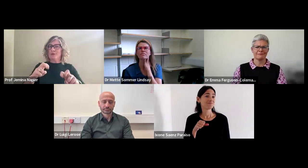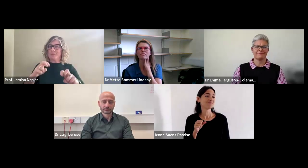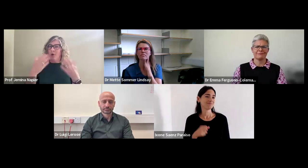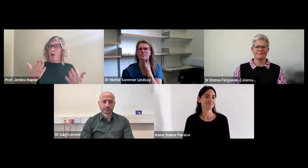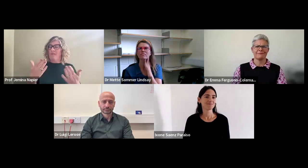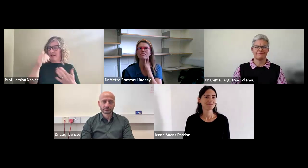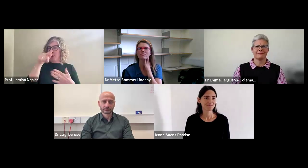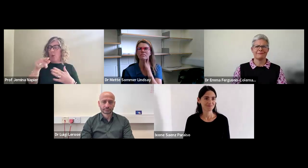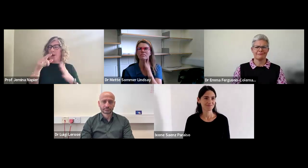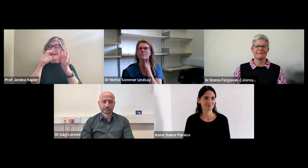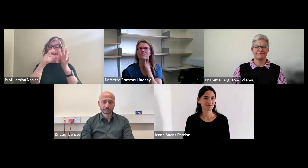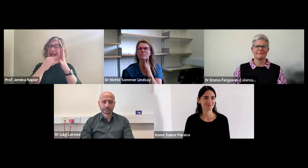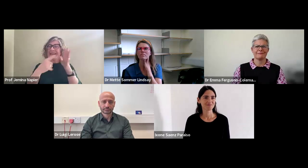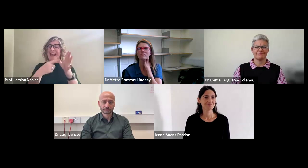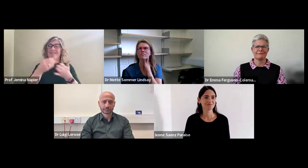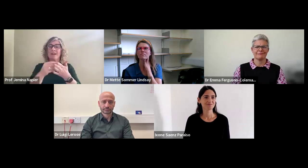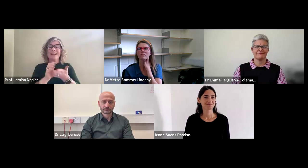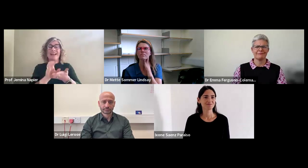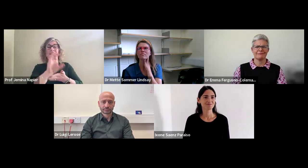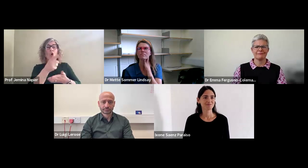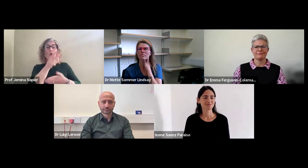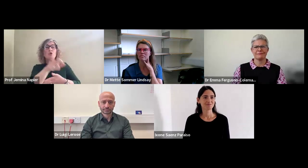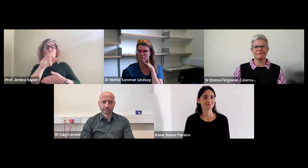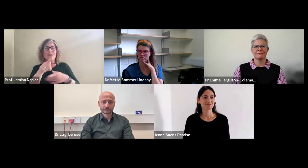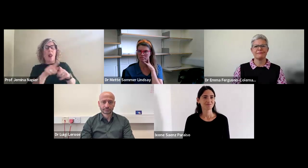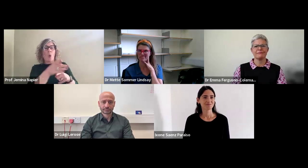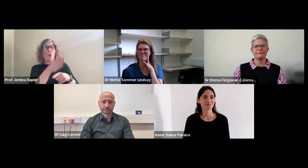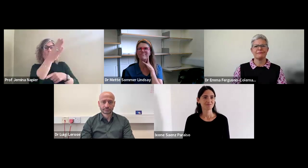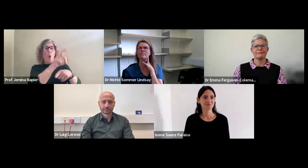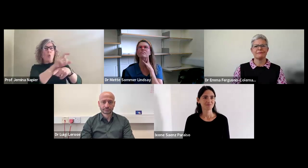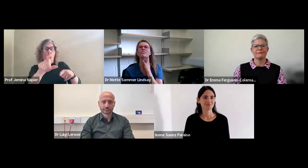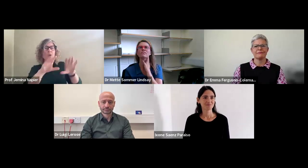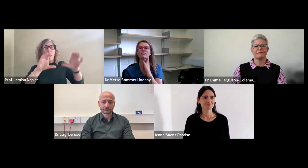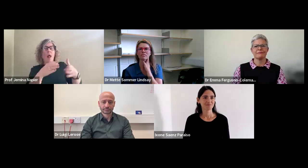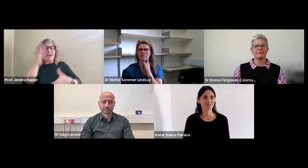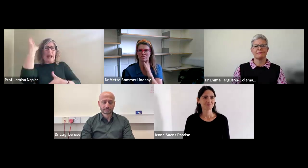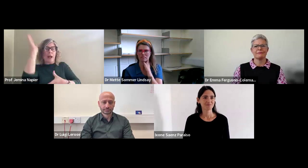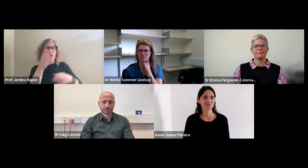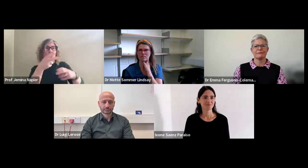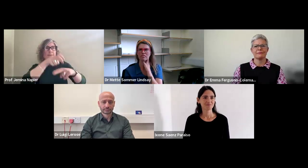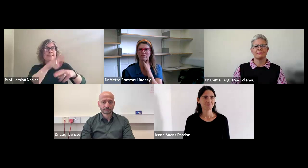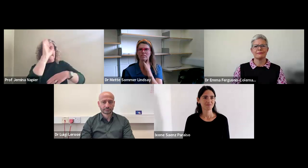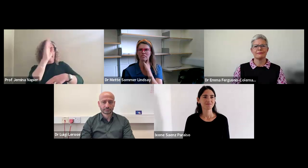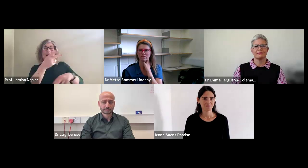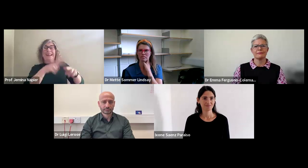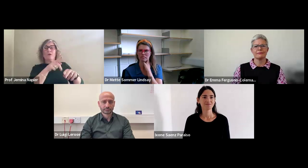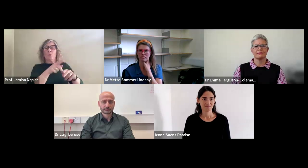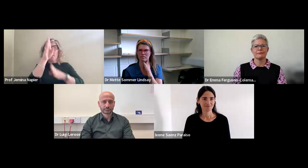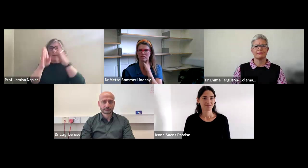doing your research. DSA funds students who if they're going on a course, a class, a lecture,